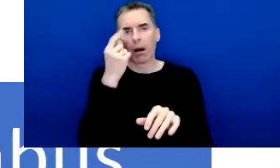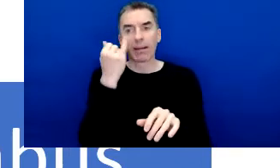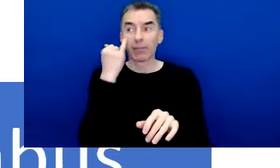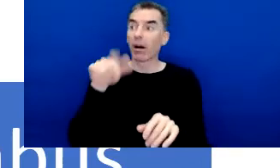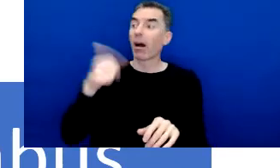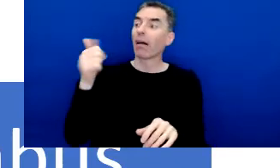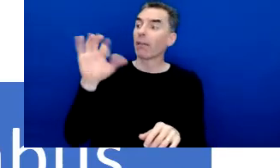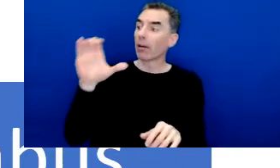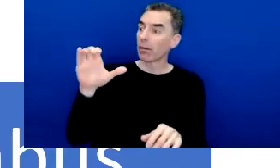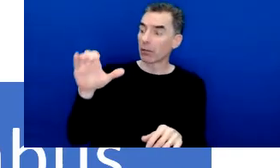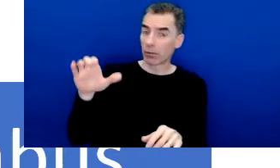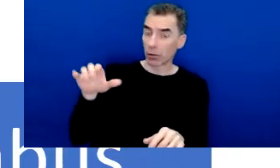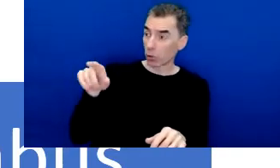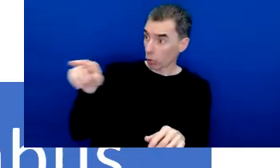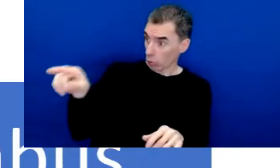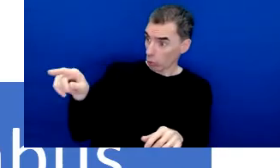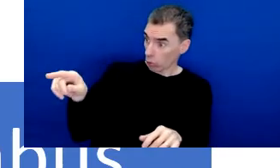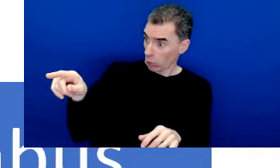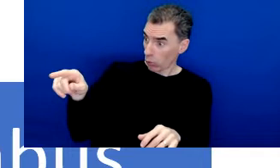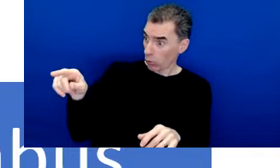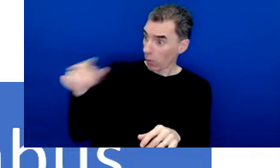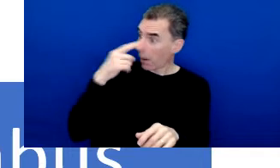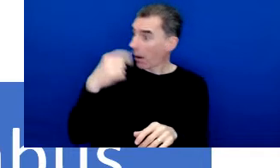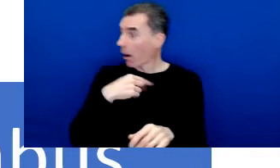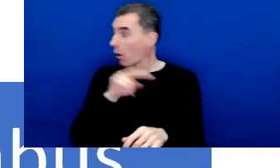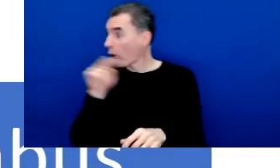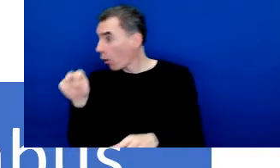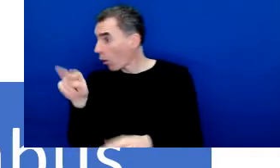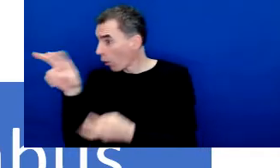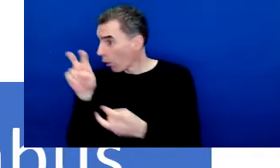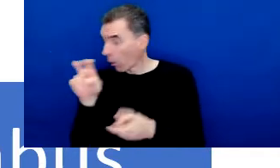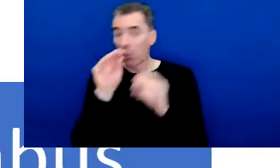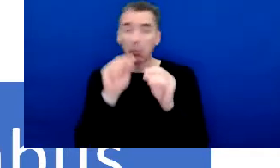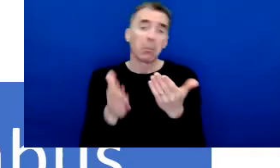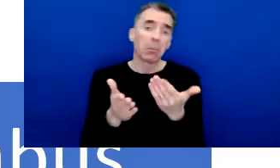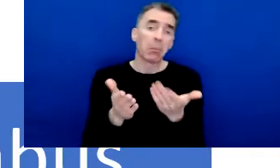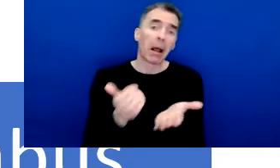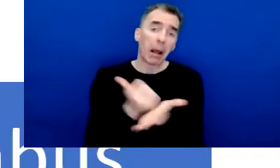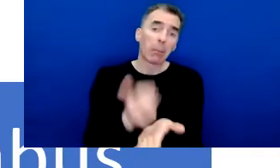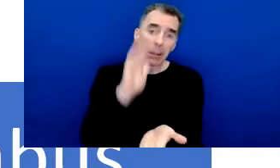If you can kind of take a look at theirs and use it. But again, the step by step guide, I pulled that together.